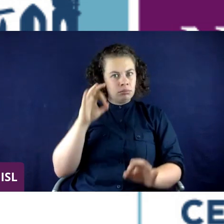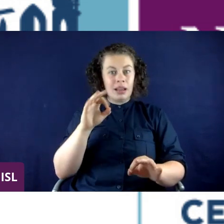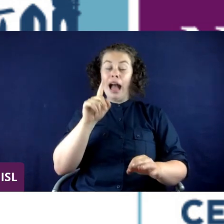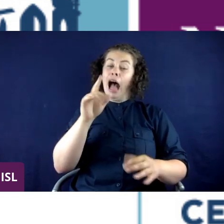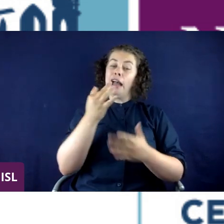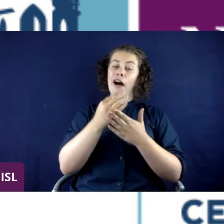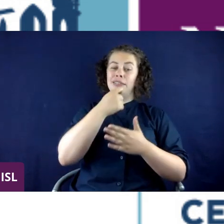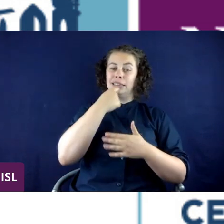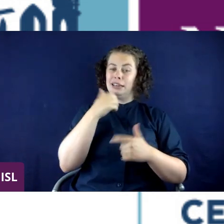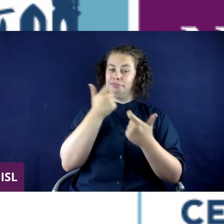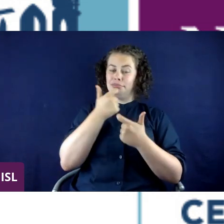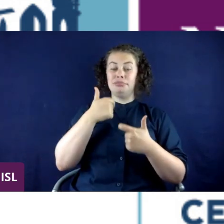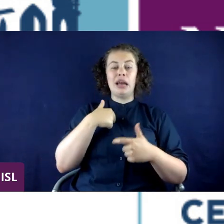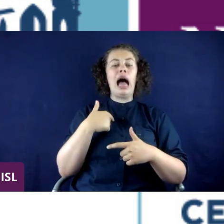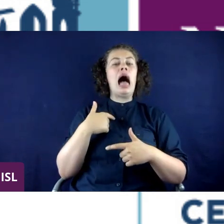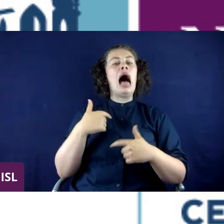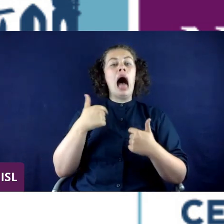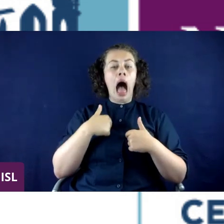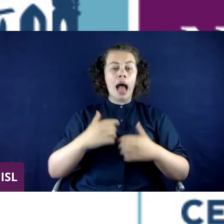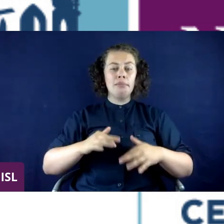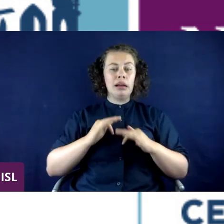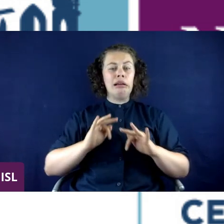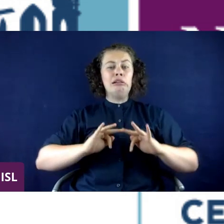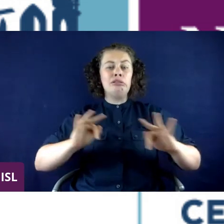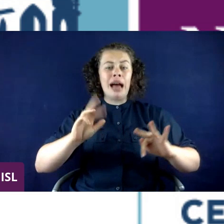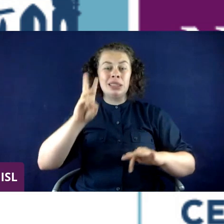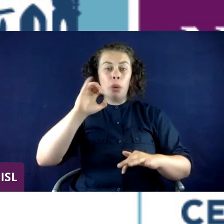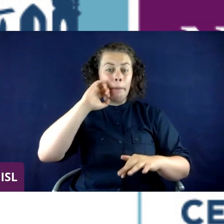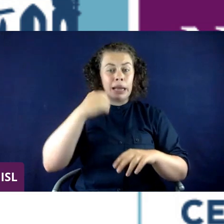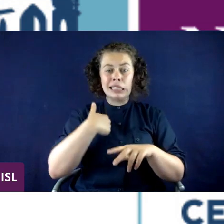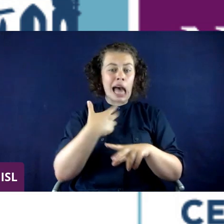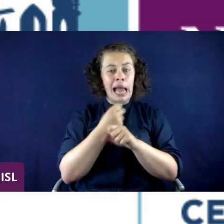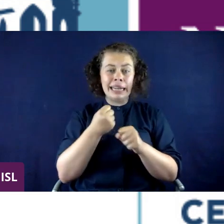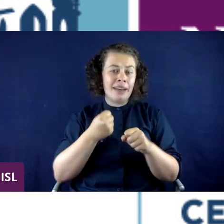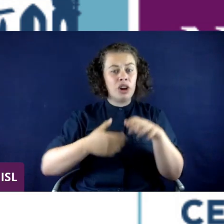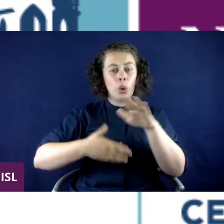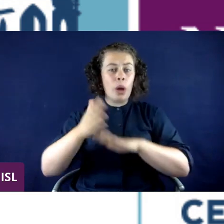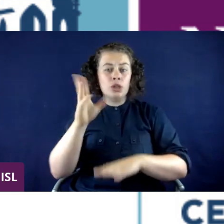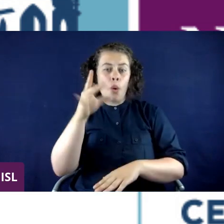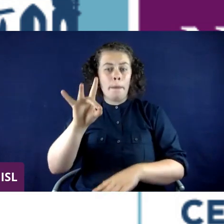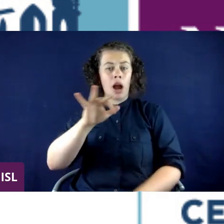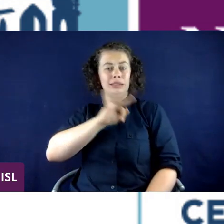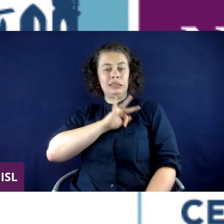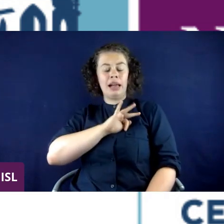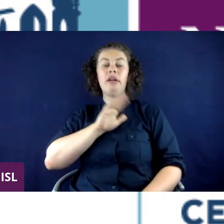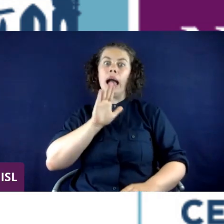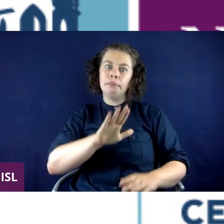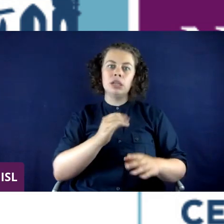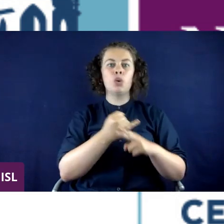I never had access to a park. I had to go for a walk with somebody,